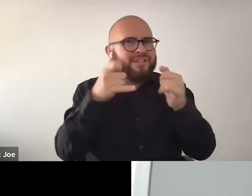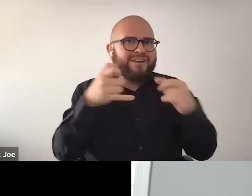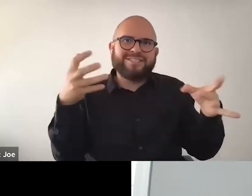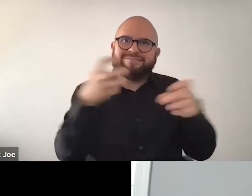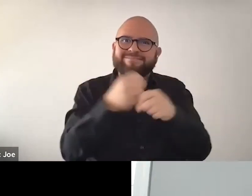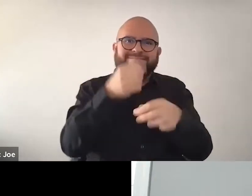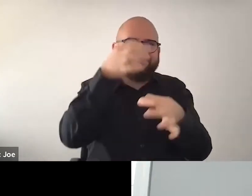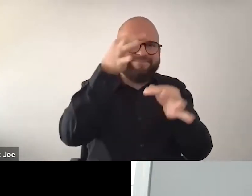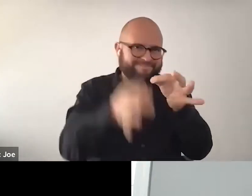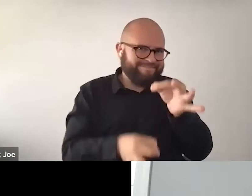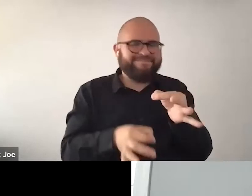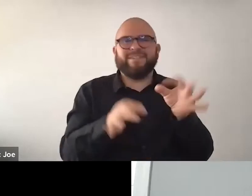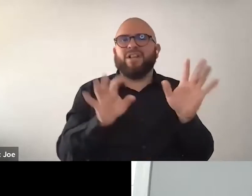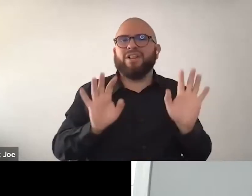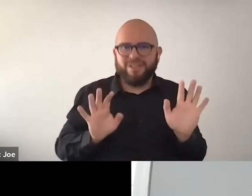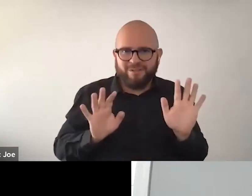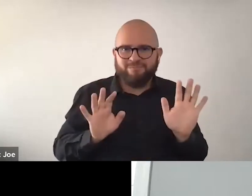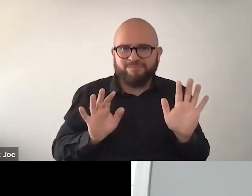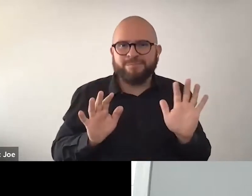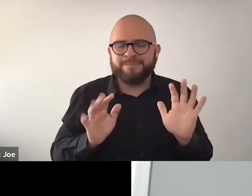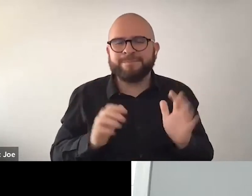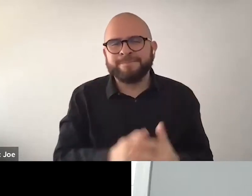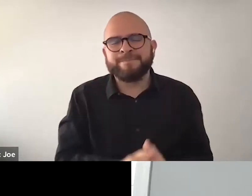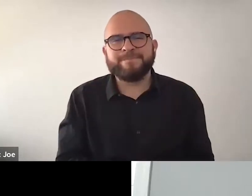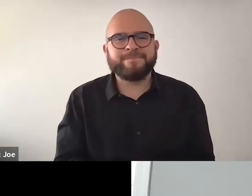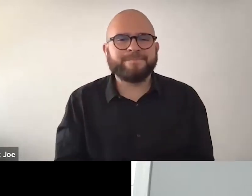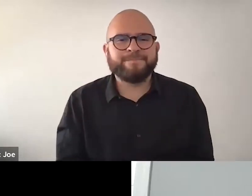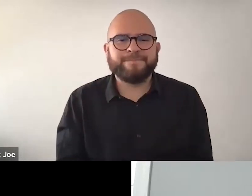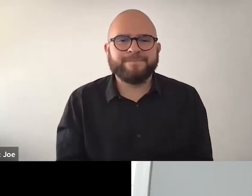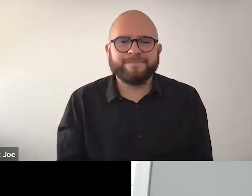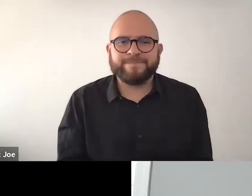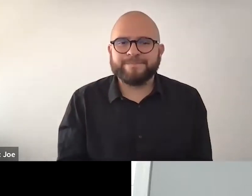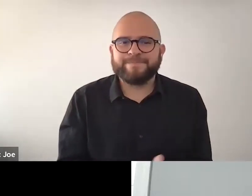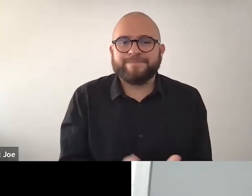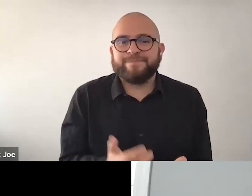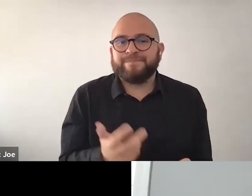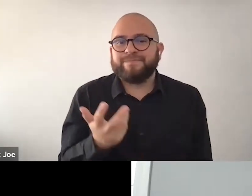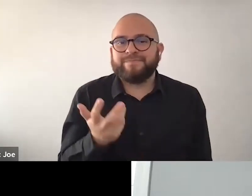that much easier and any perhaps previous complaints about,